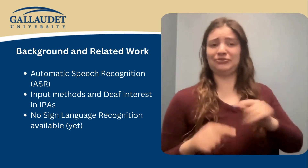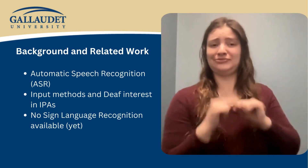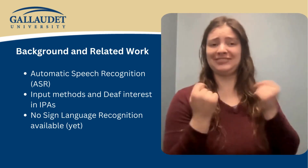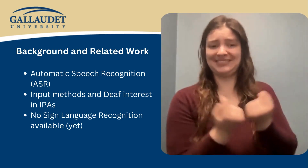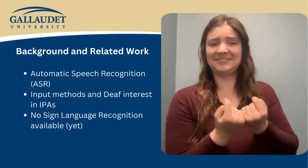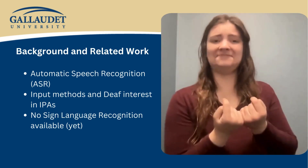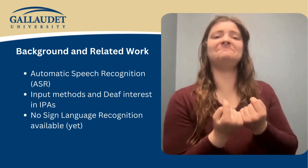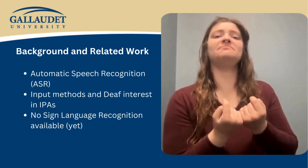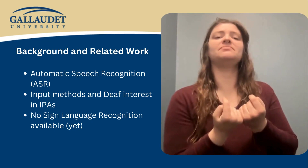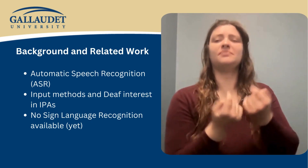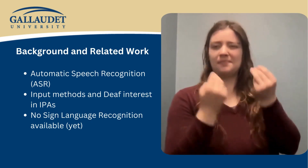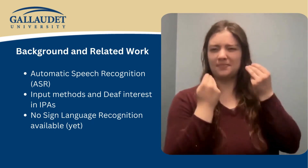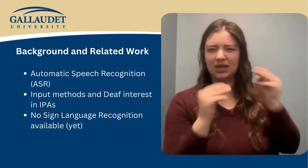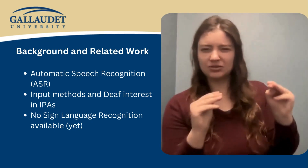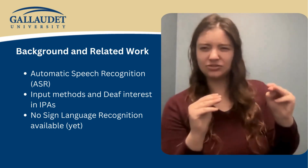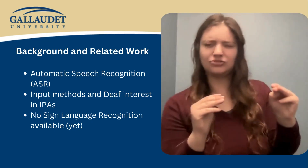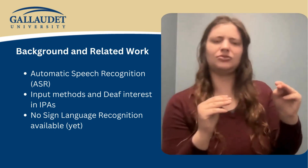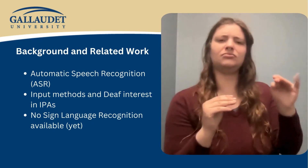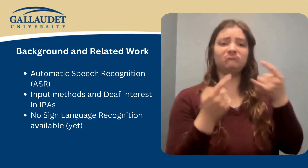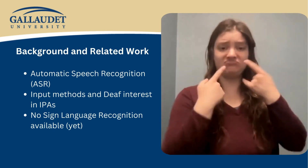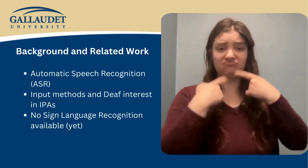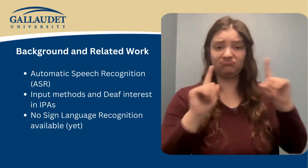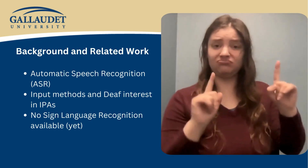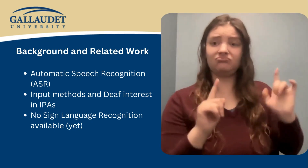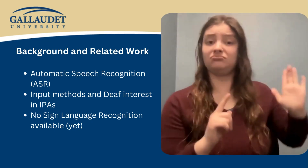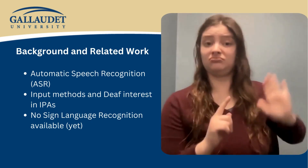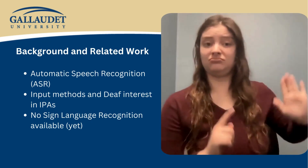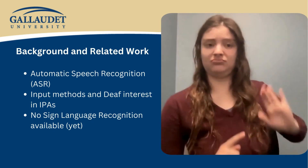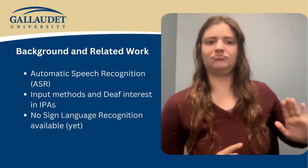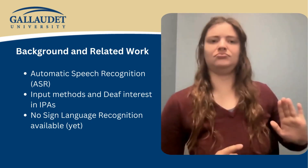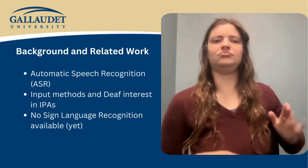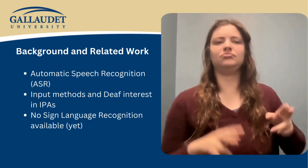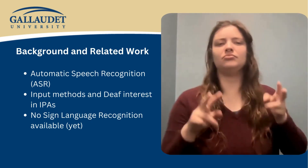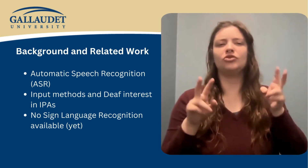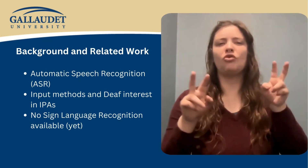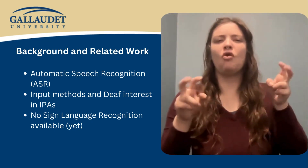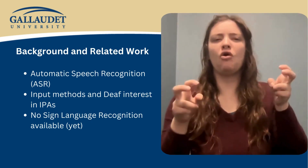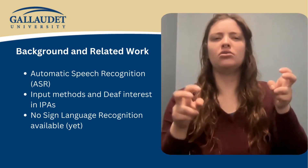using a Wizard-of-Oz experimental setup where a trained interpreter performs an